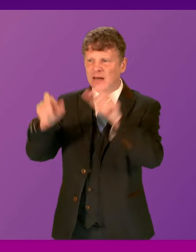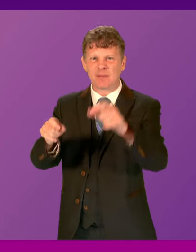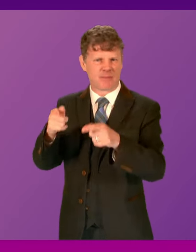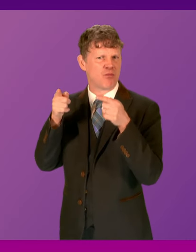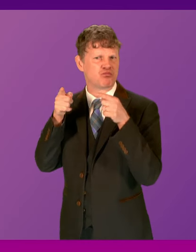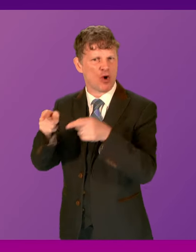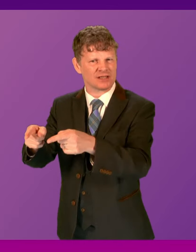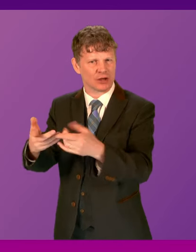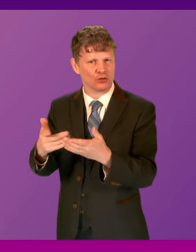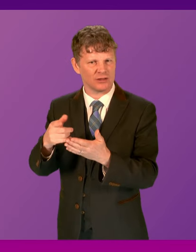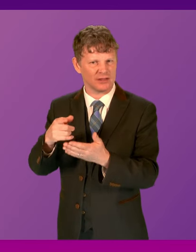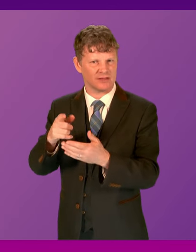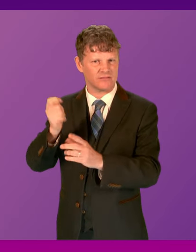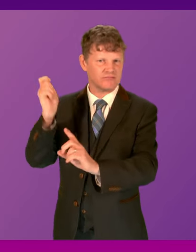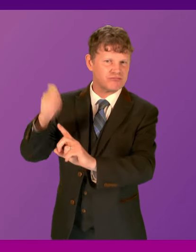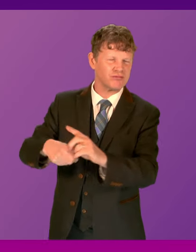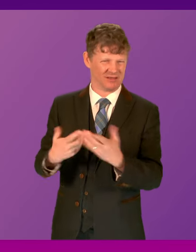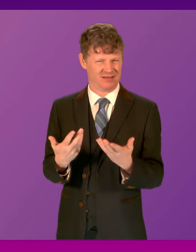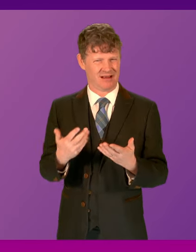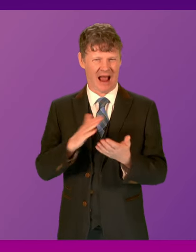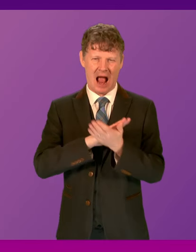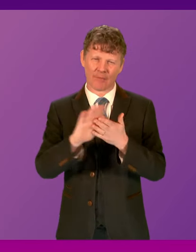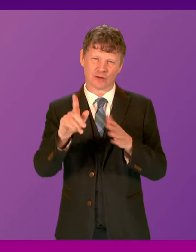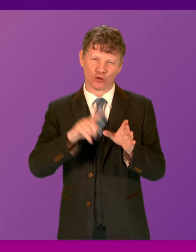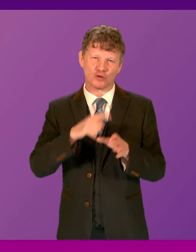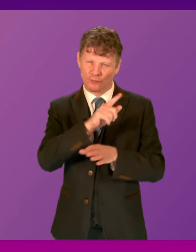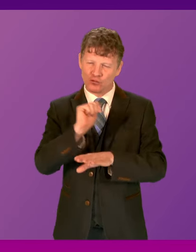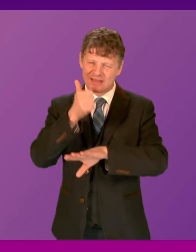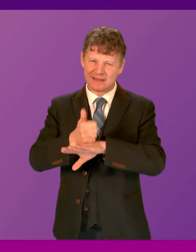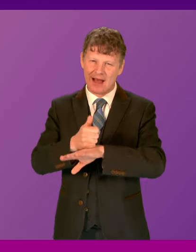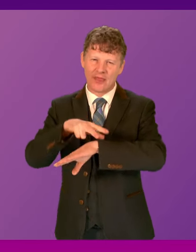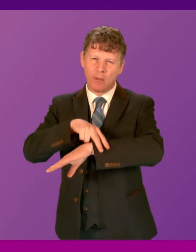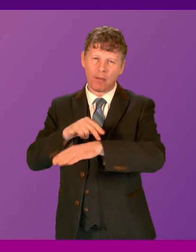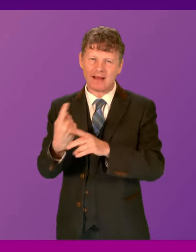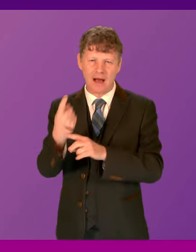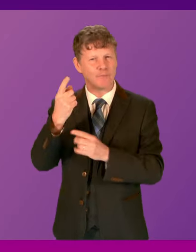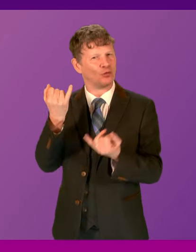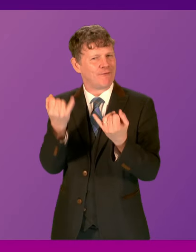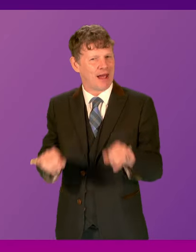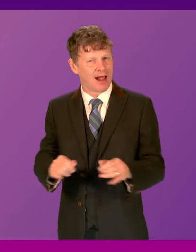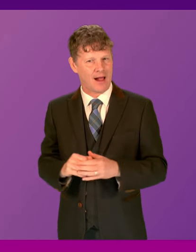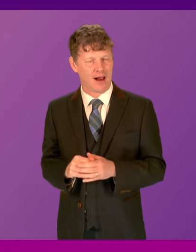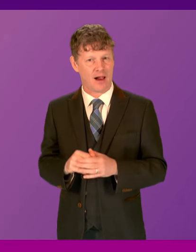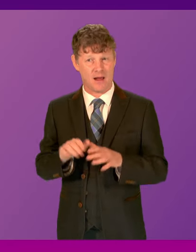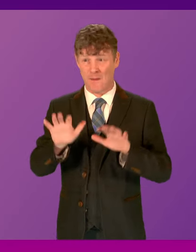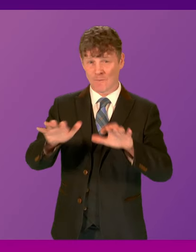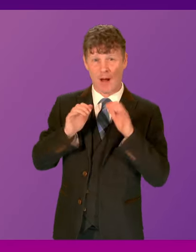Yousaf not setting the police up for failure and undermining public trust in policing?